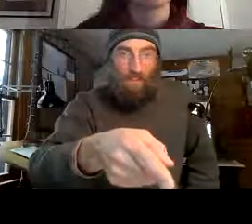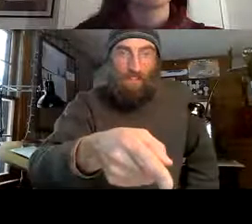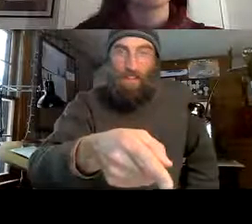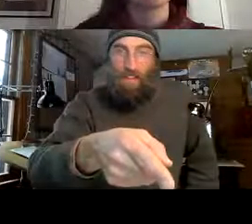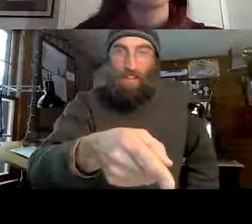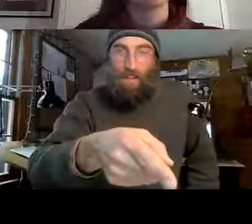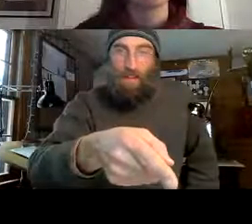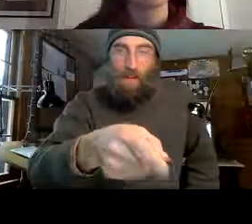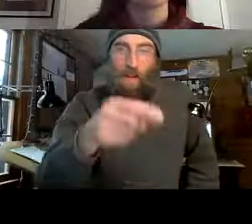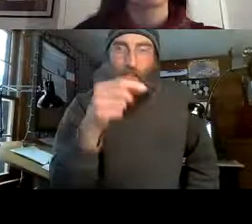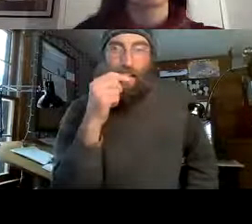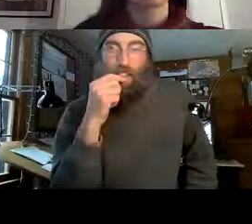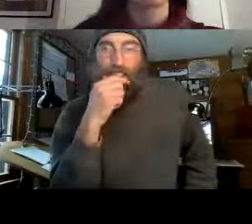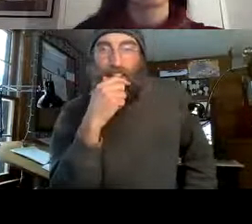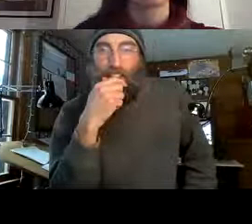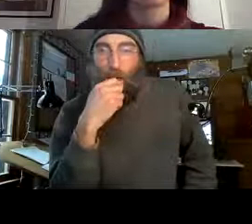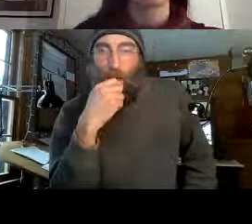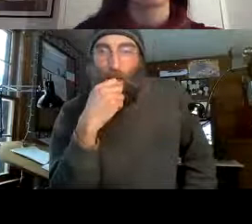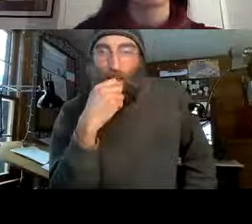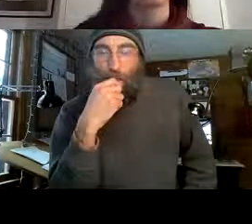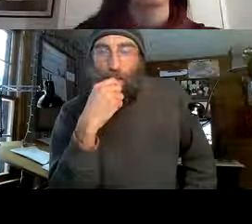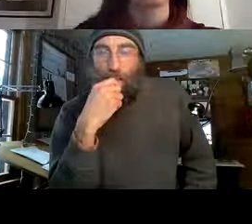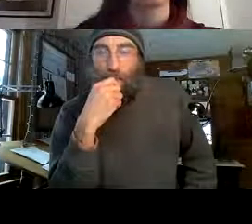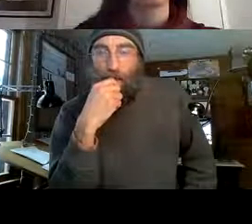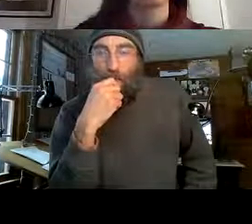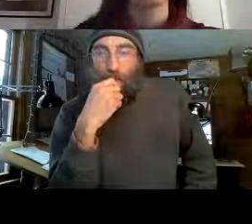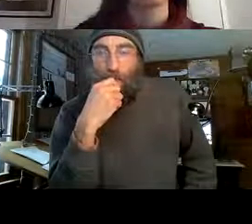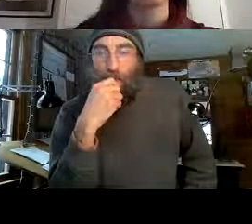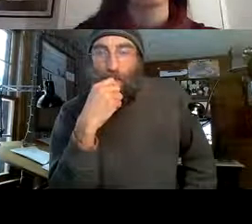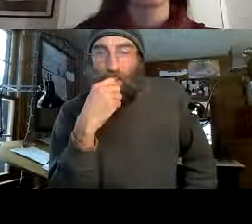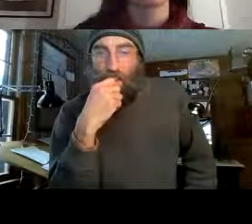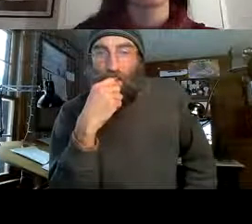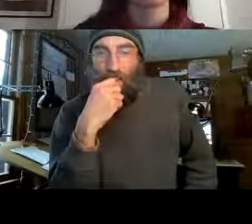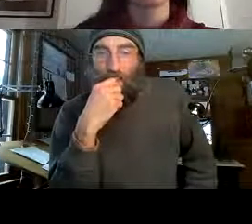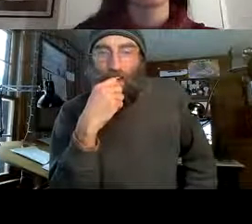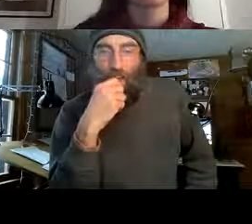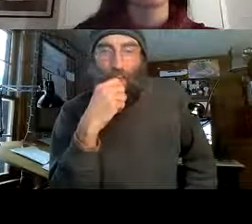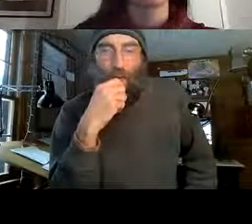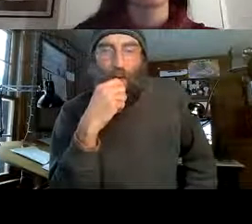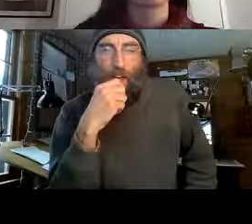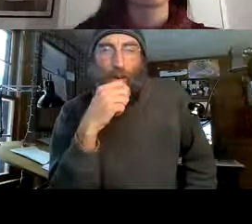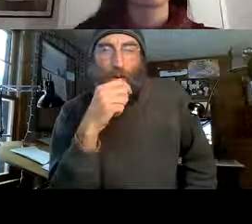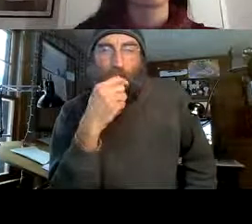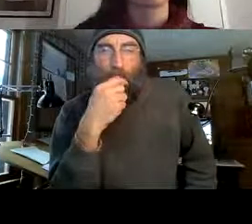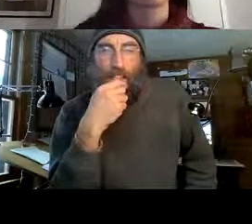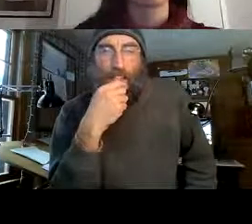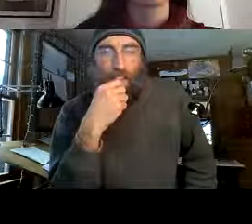boys! "But I was anxious to get some opening that promised better returns"-- yeah, so where do you go when teaching is